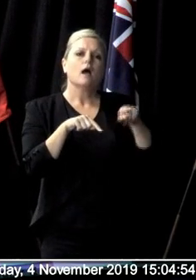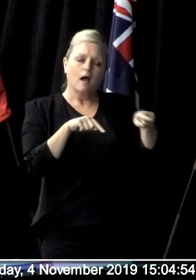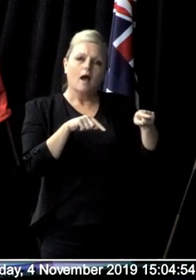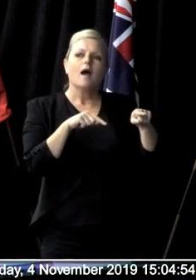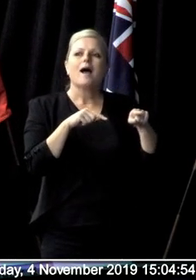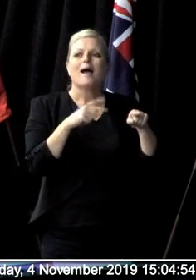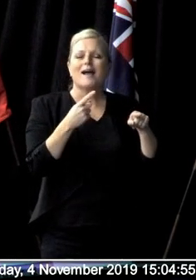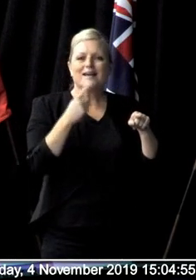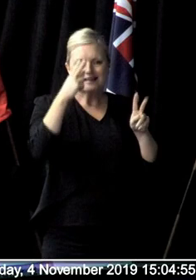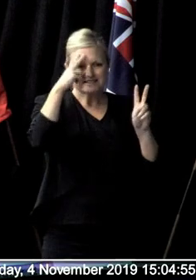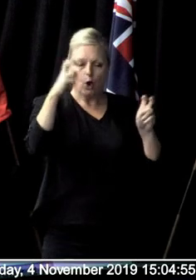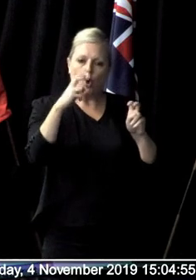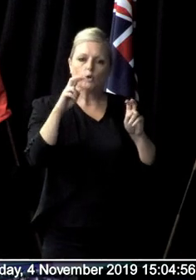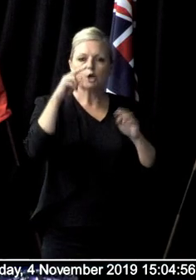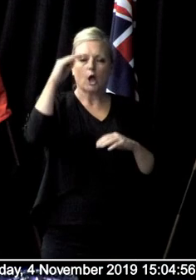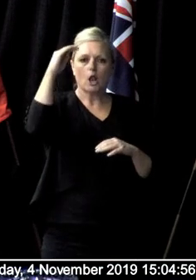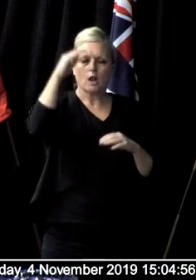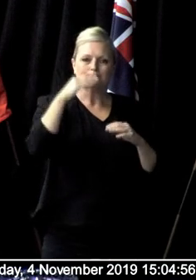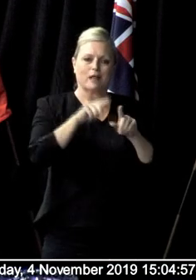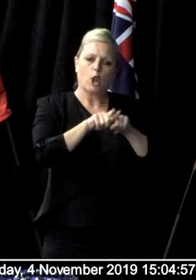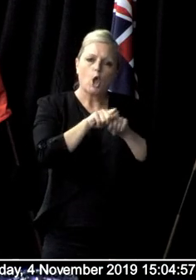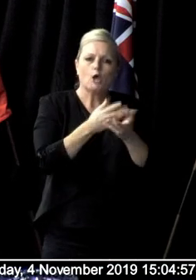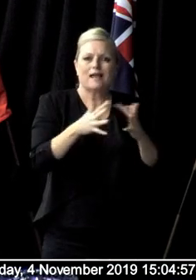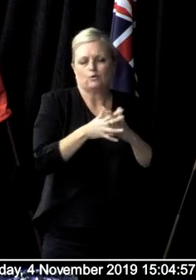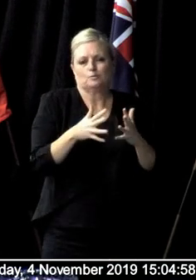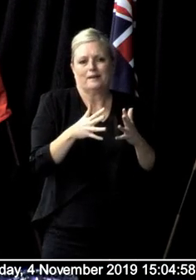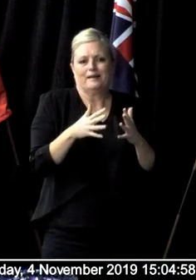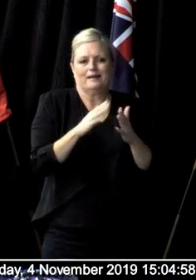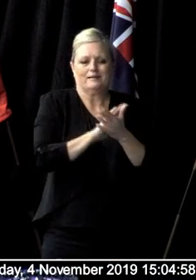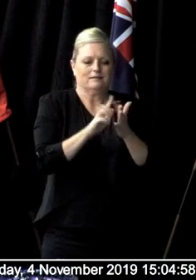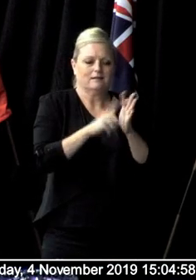My son learnt not to do anything until he was prompted by the teacher aide.